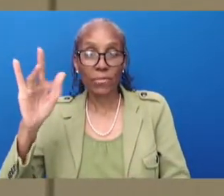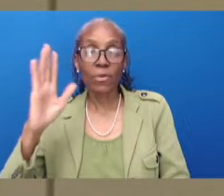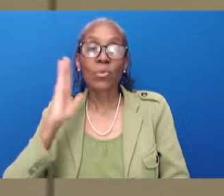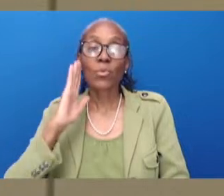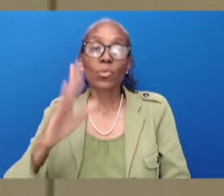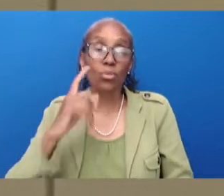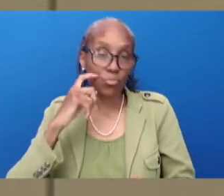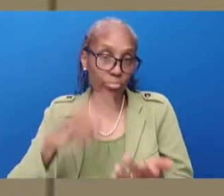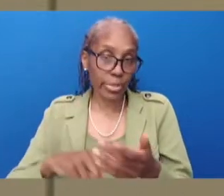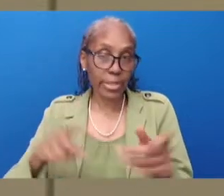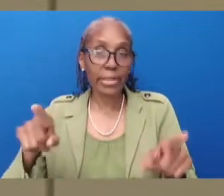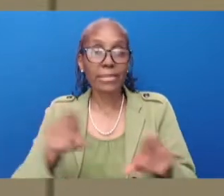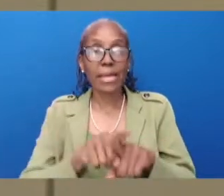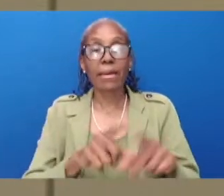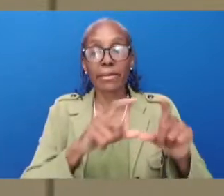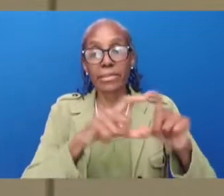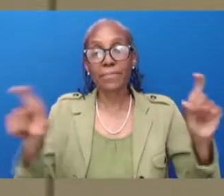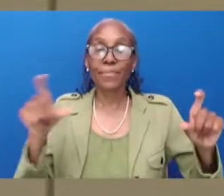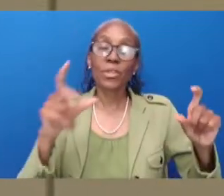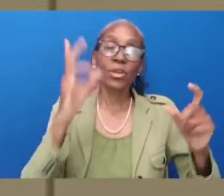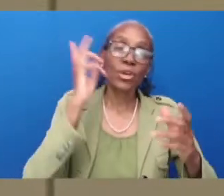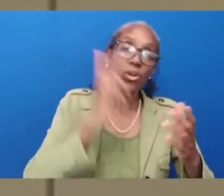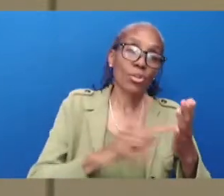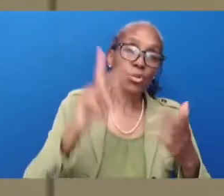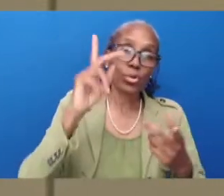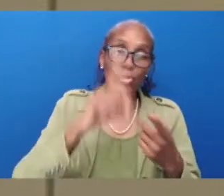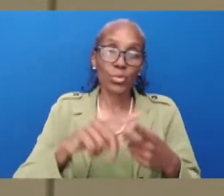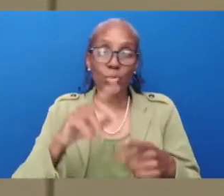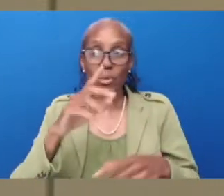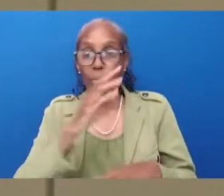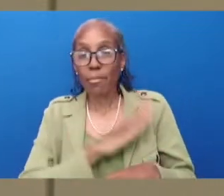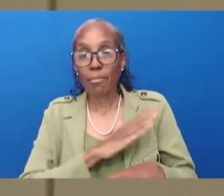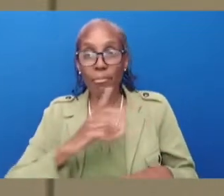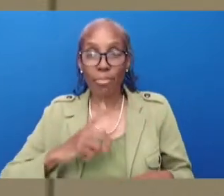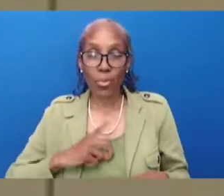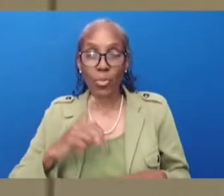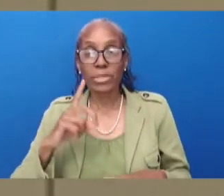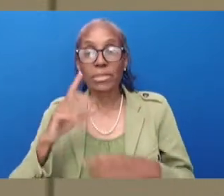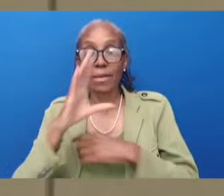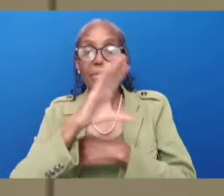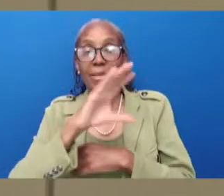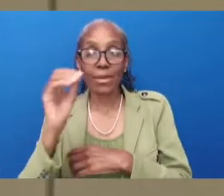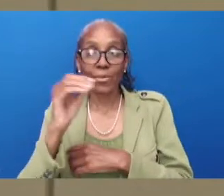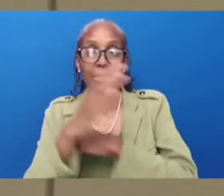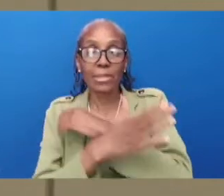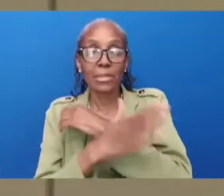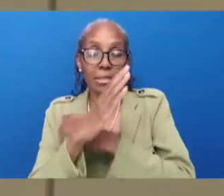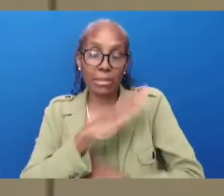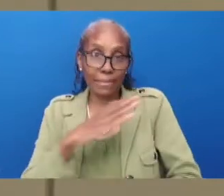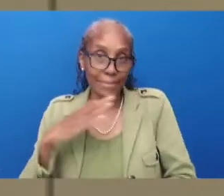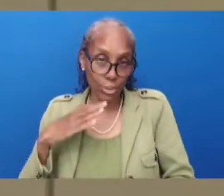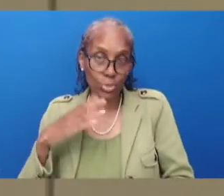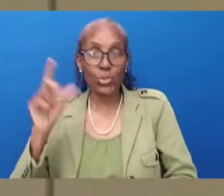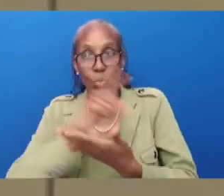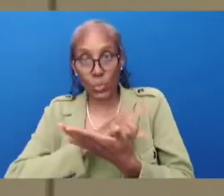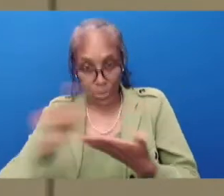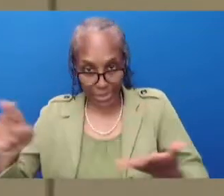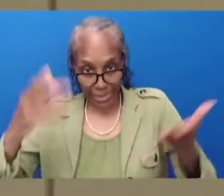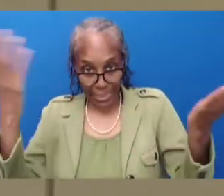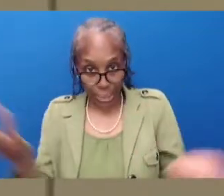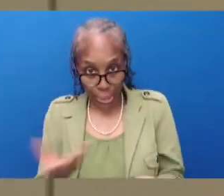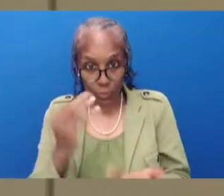THROUGH MAY 10TH, 2025 WILL BE